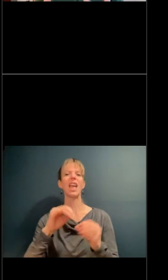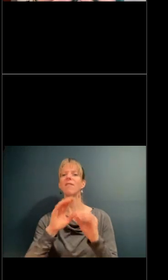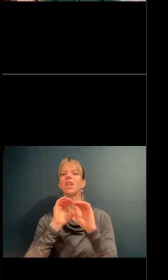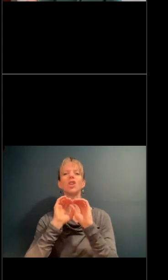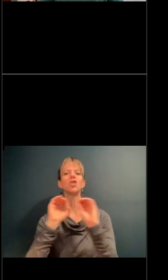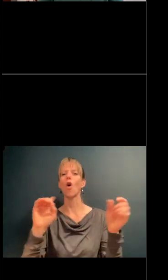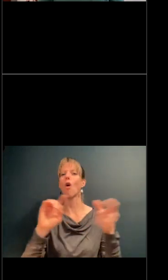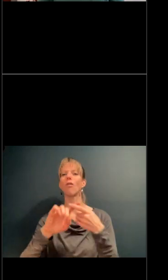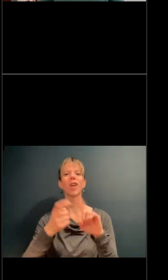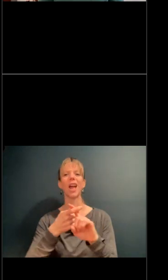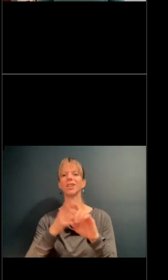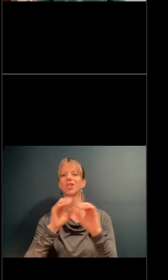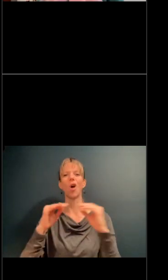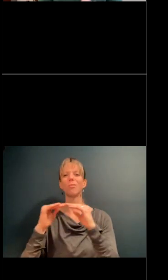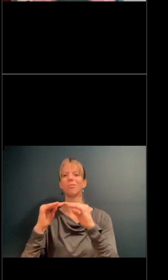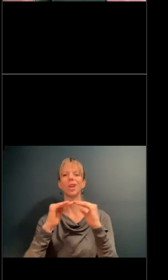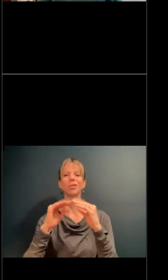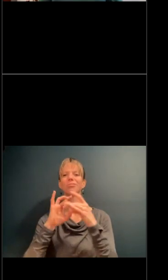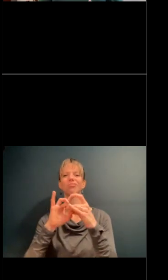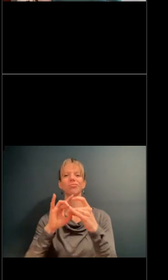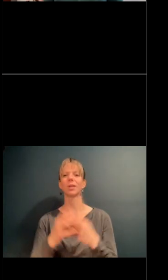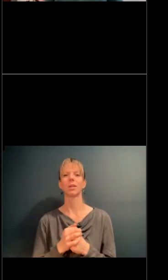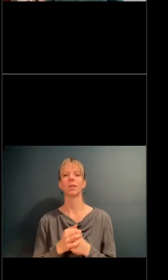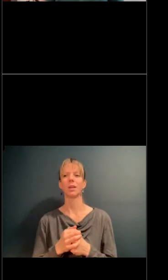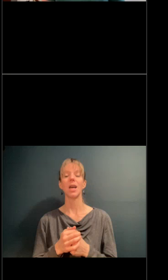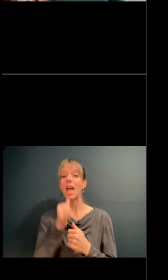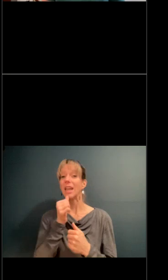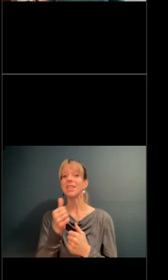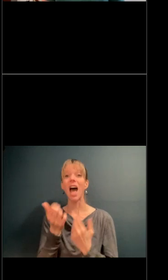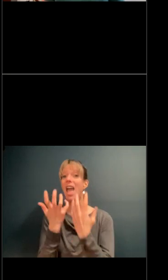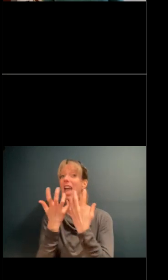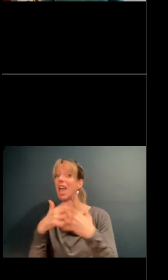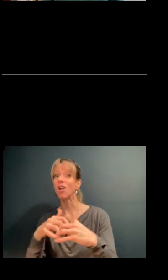It's not integrated employment if there is no one at that workplace who knows their name,